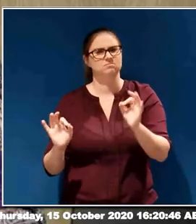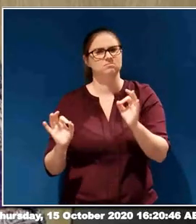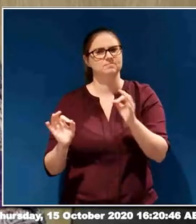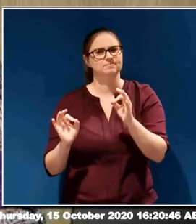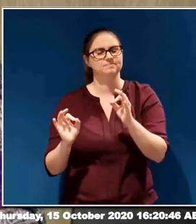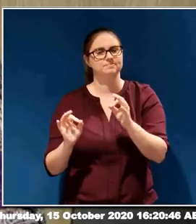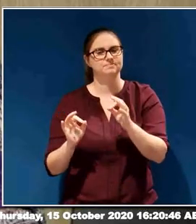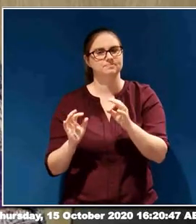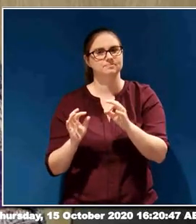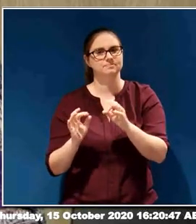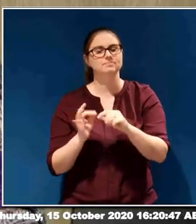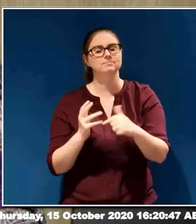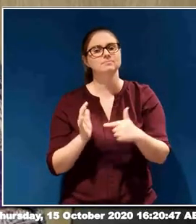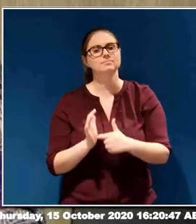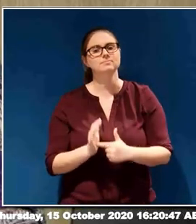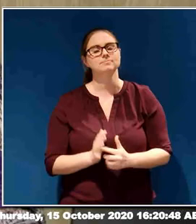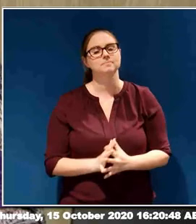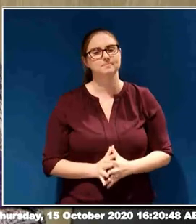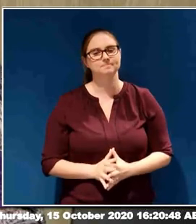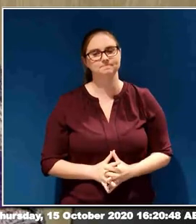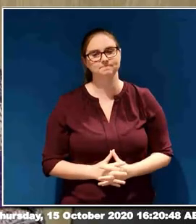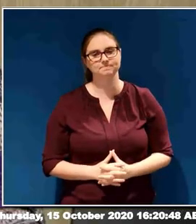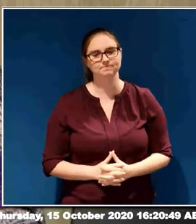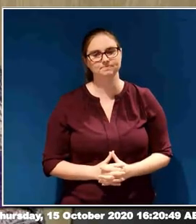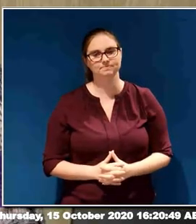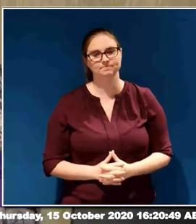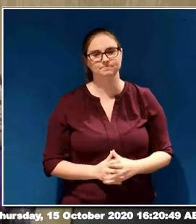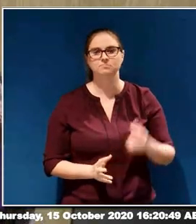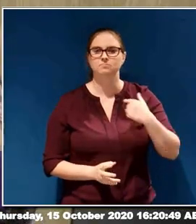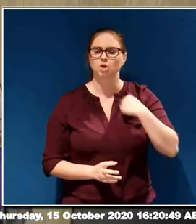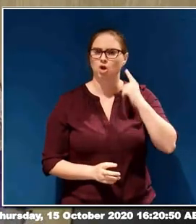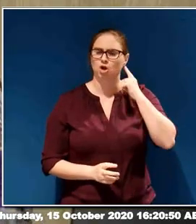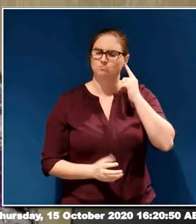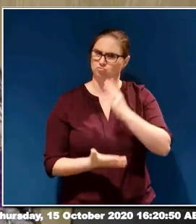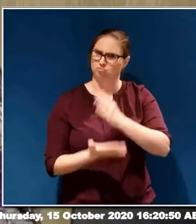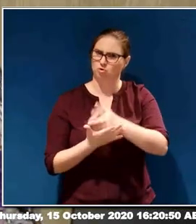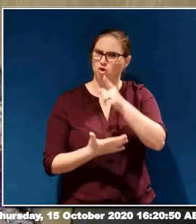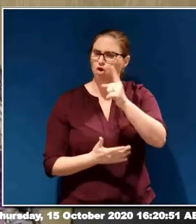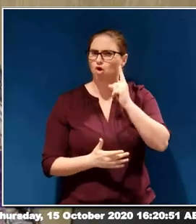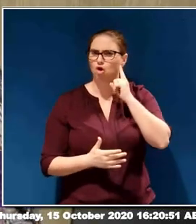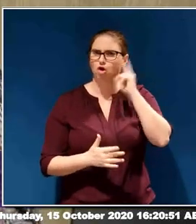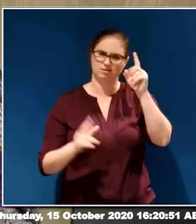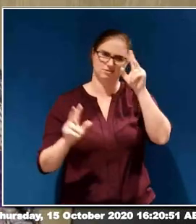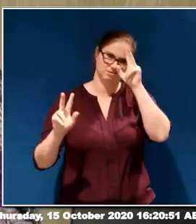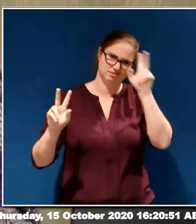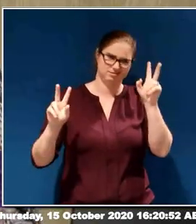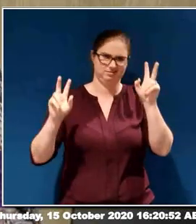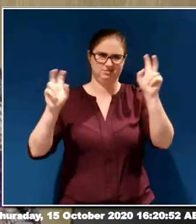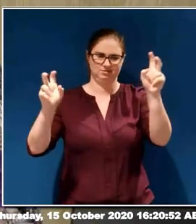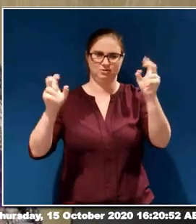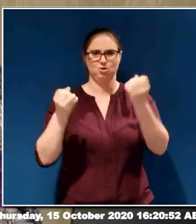I'm sure you've heard of “No Child Left Behind”, which people normally talk about in really terrible ways.